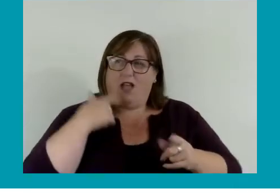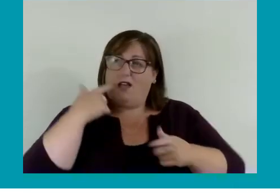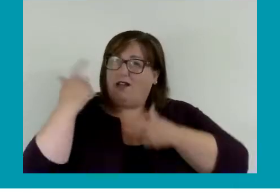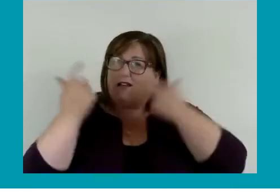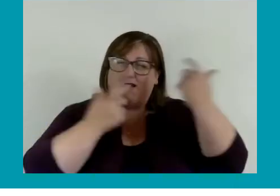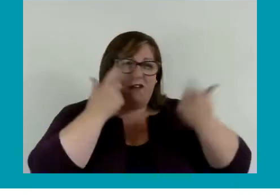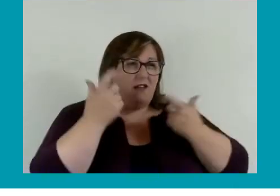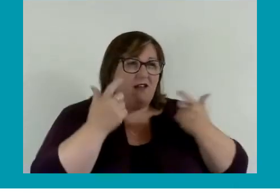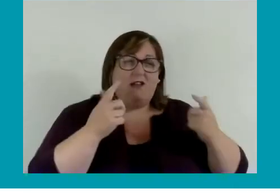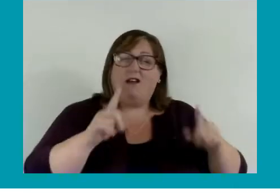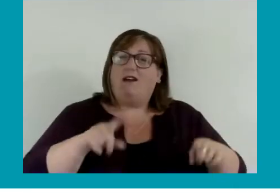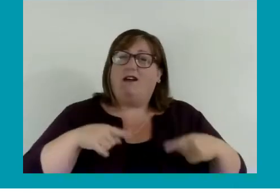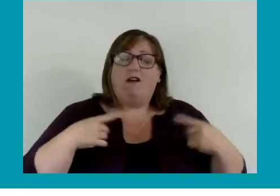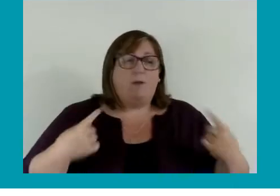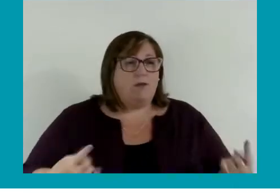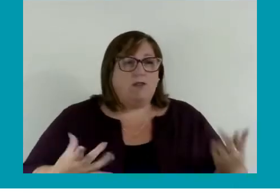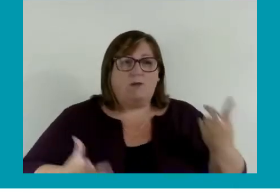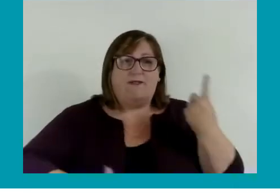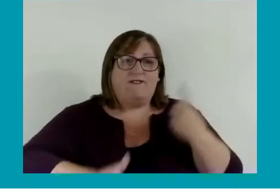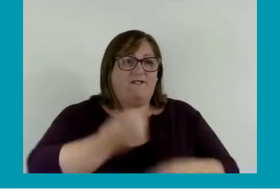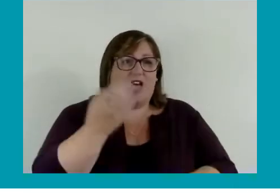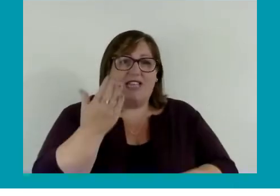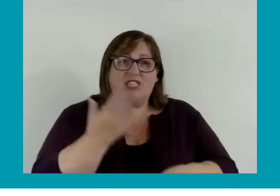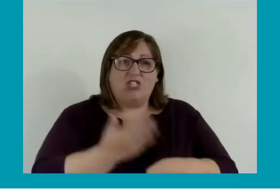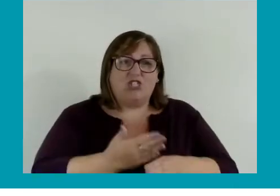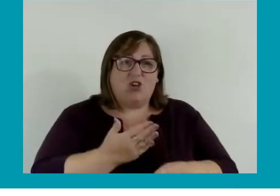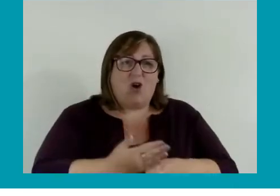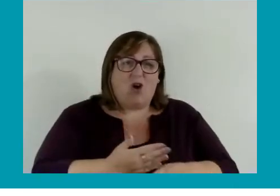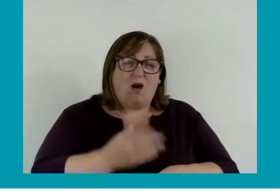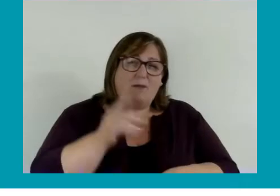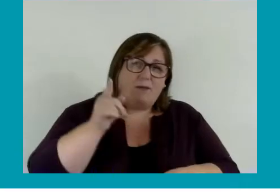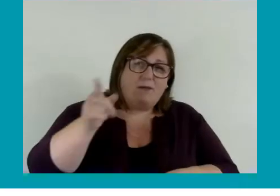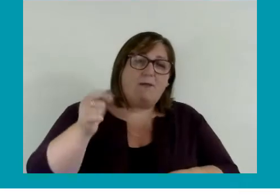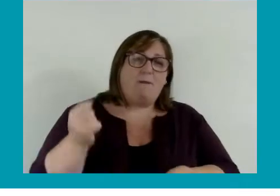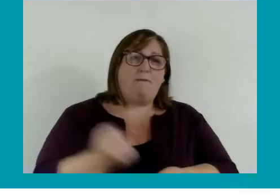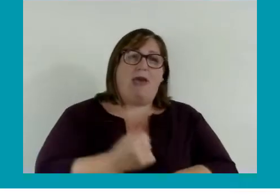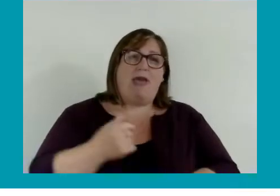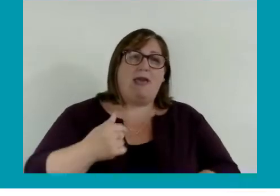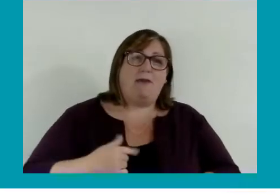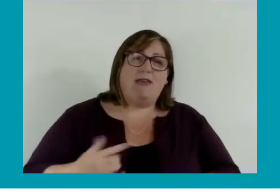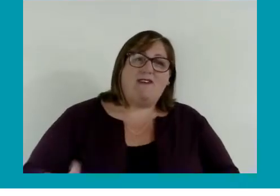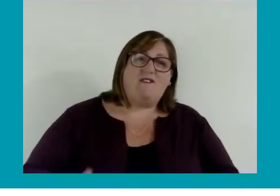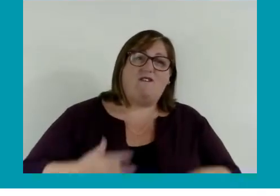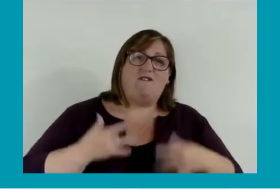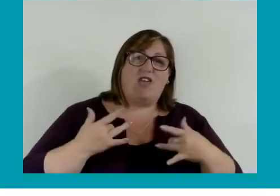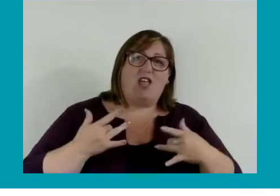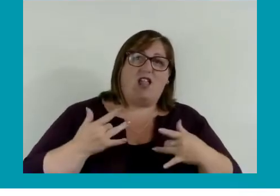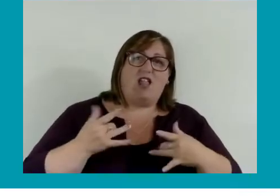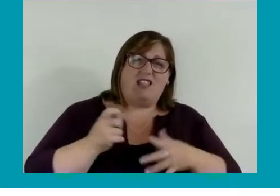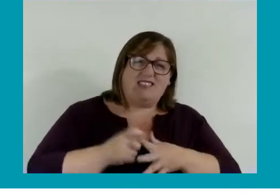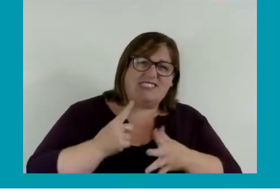feel as disabled as i didn't want to feel and making me feel that every uh challenge